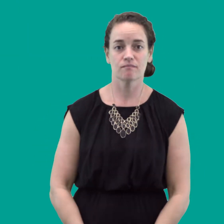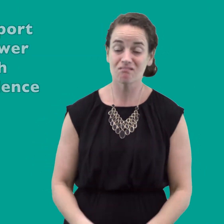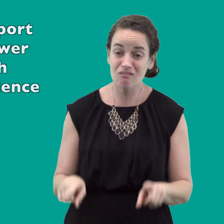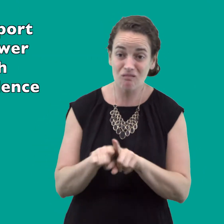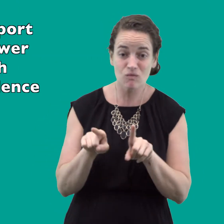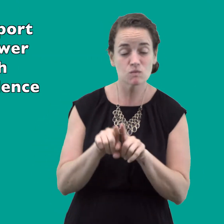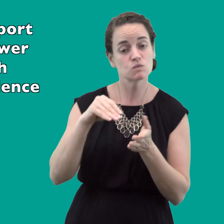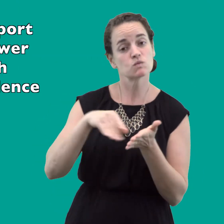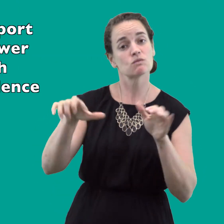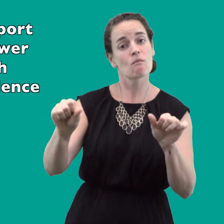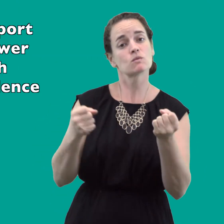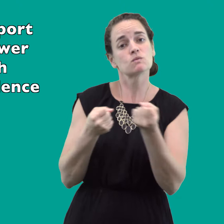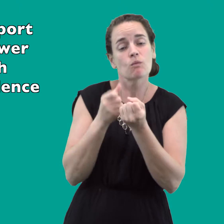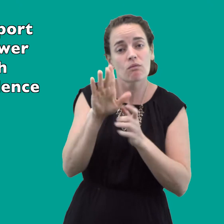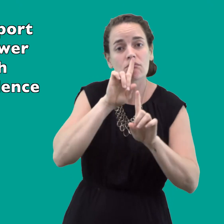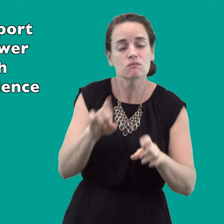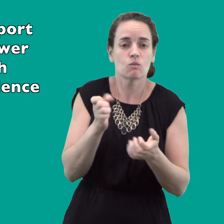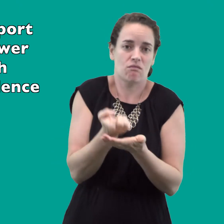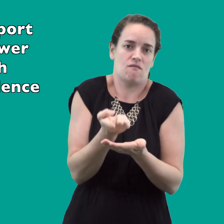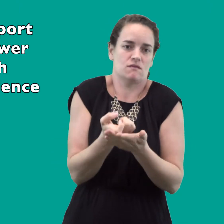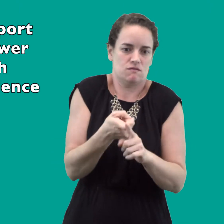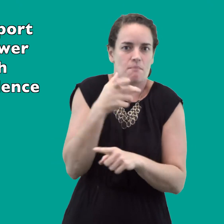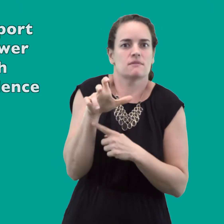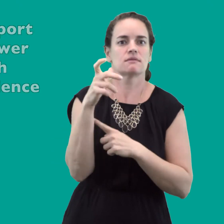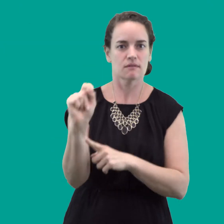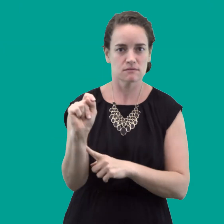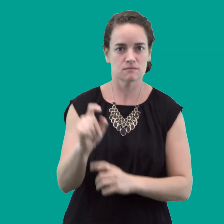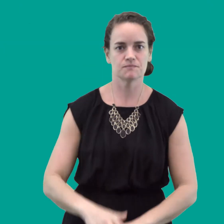Also, students can support their answer with evidence from the text.